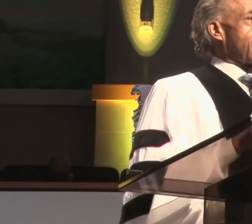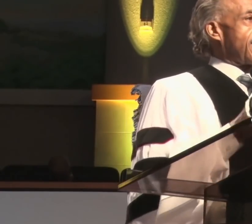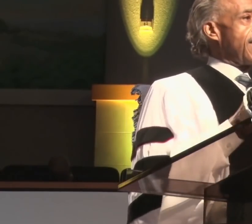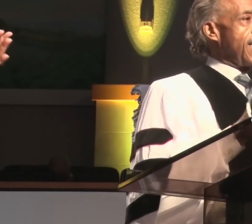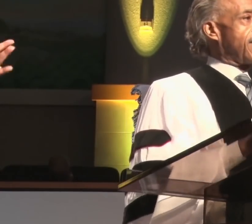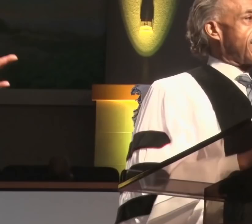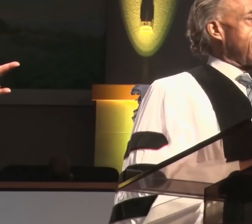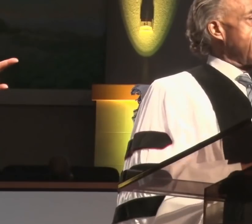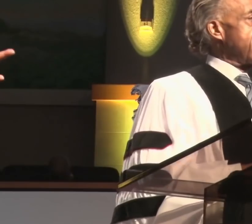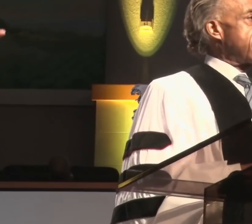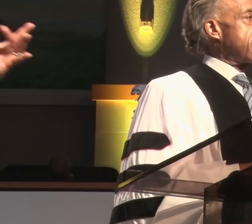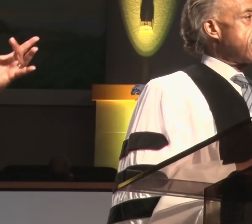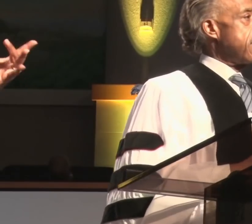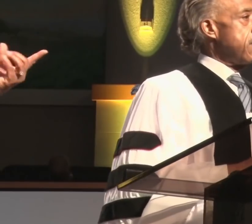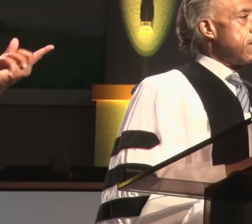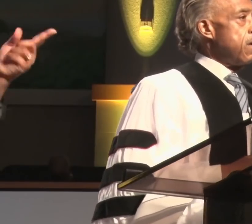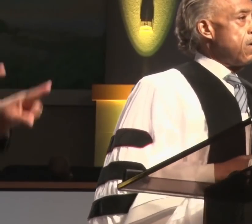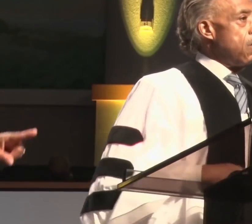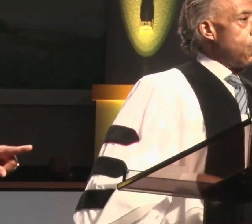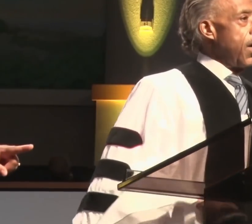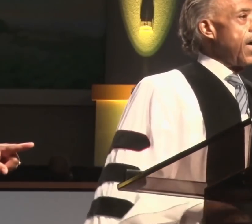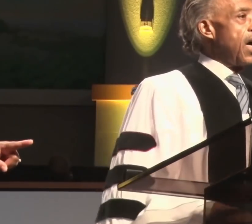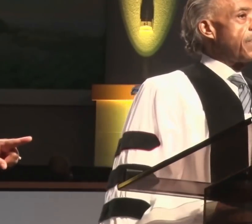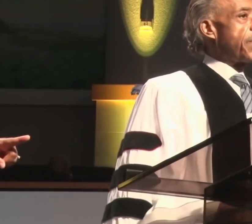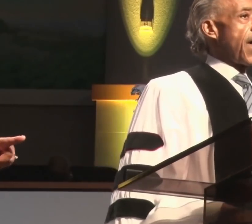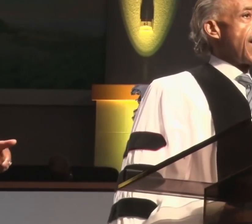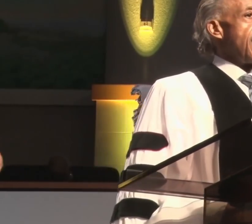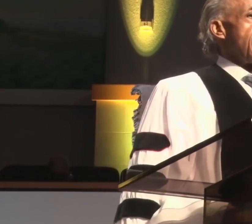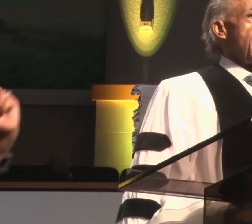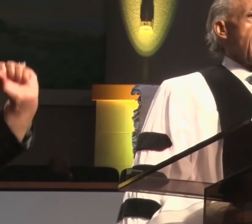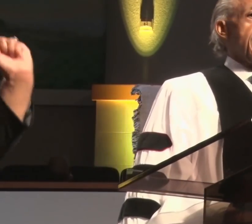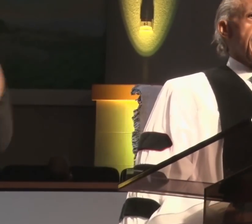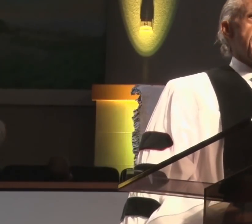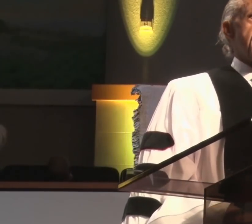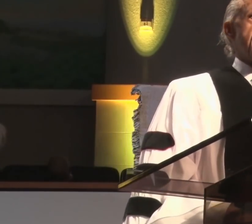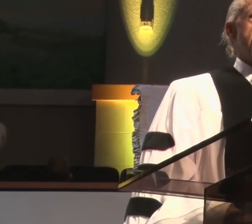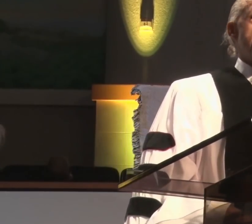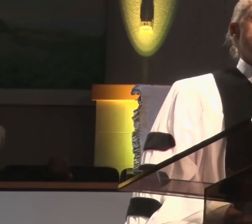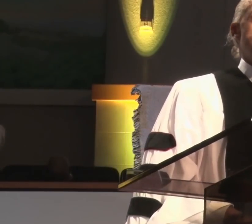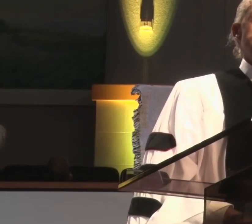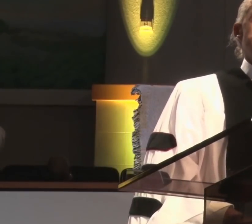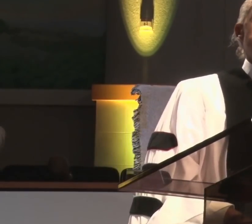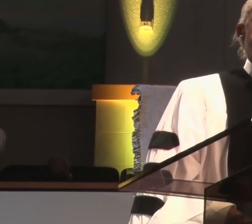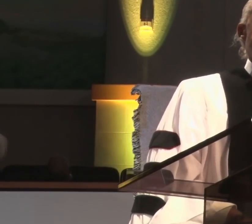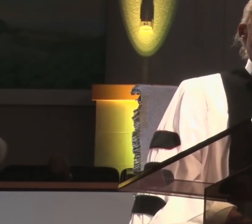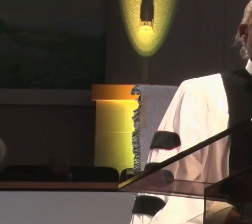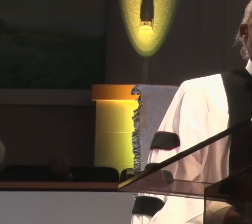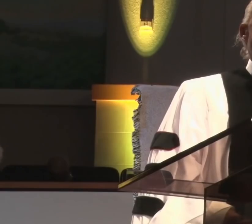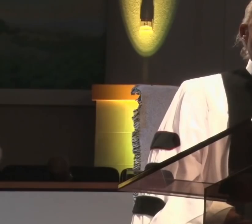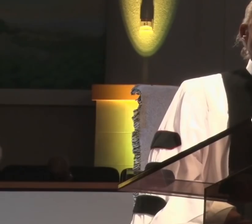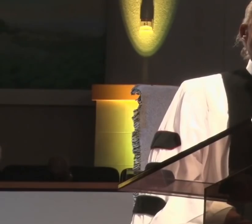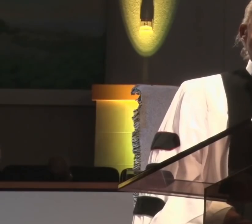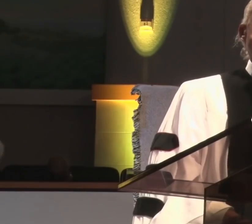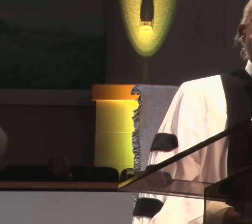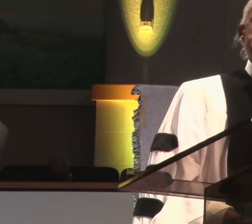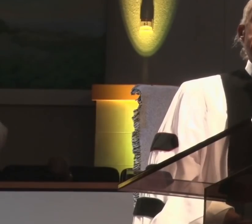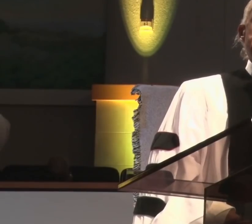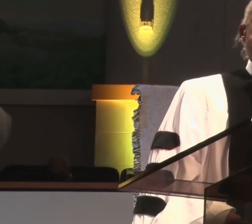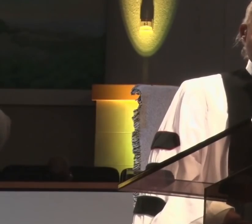READING OF HIS WORD. WE ARE NOT FIGHTING SOME DISCONNECTED INCIDENTS. DISCONNECTED INCIDENTS.